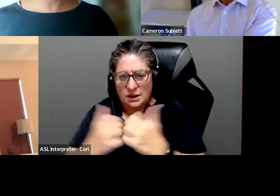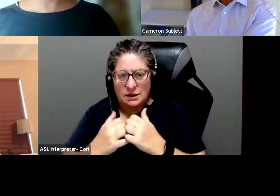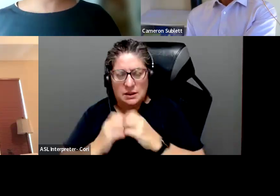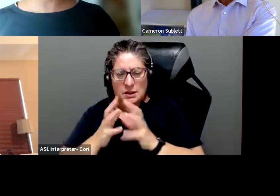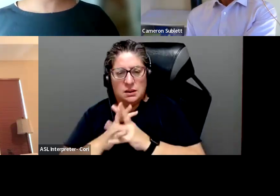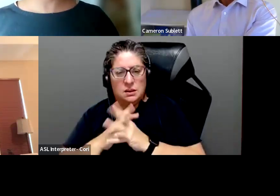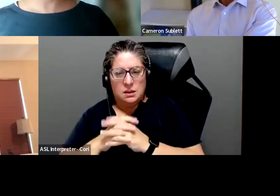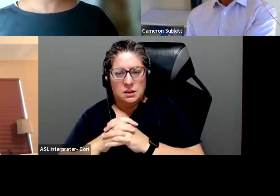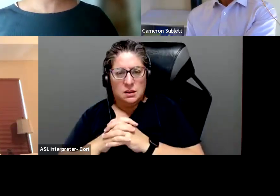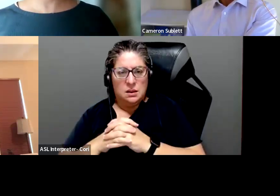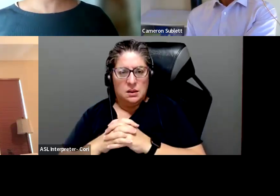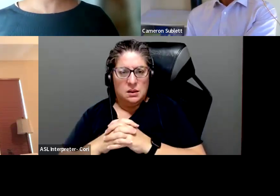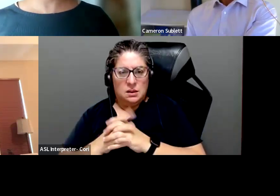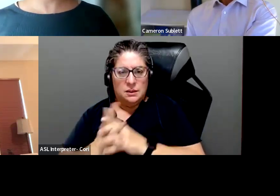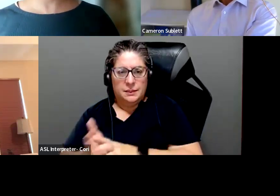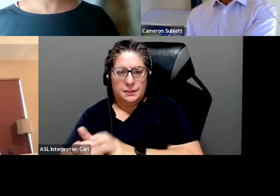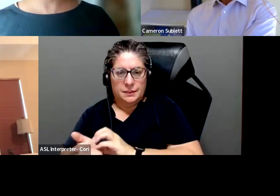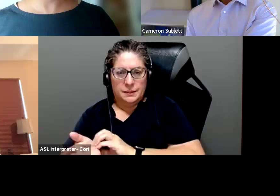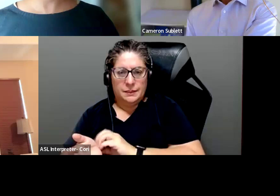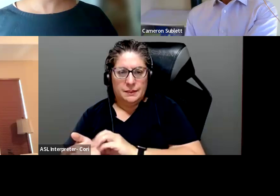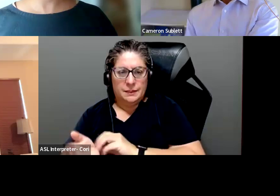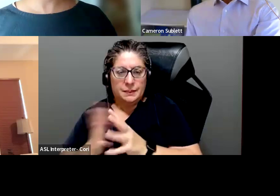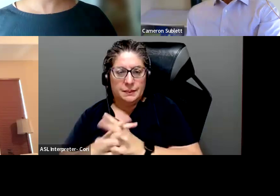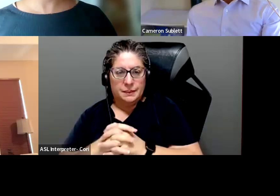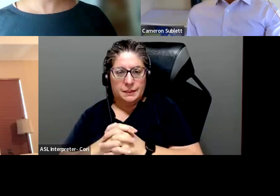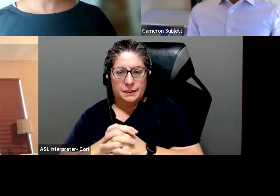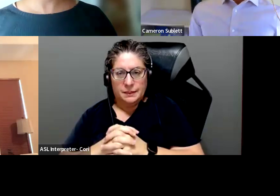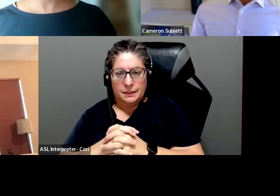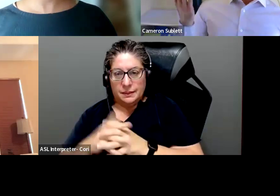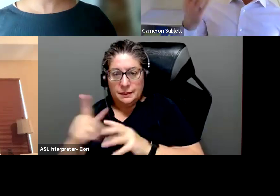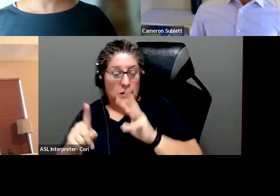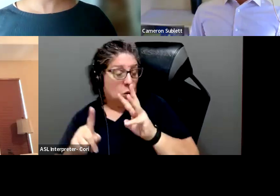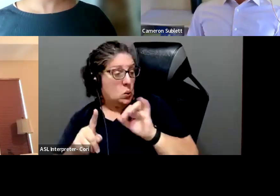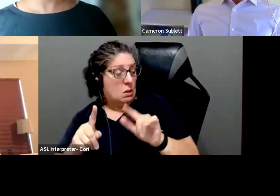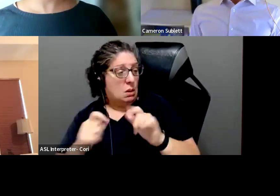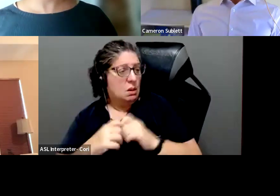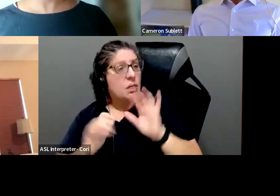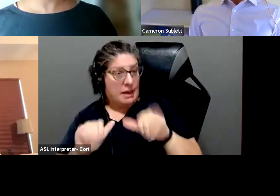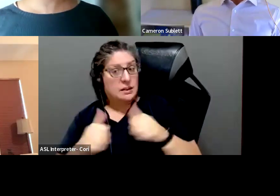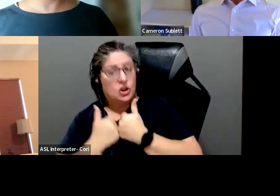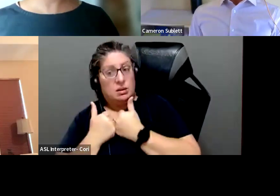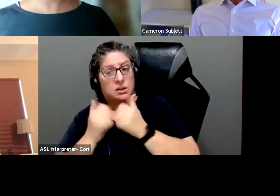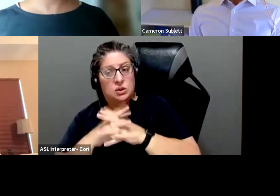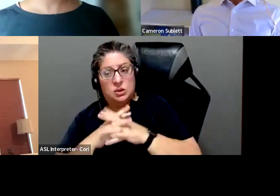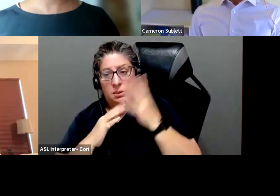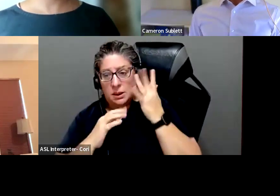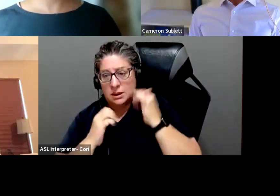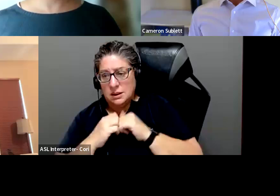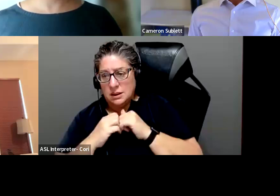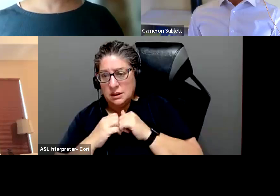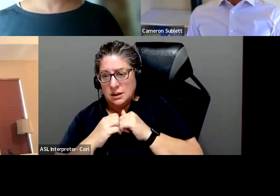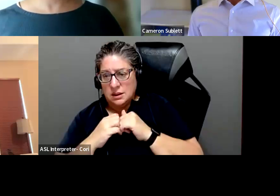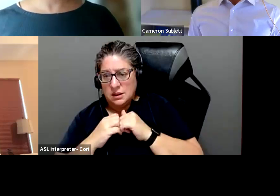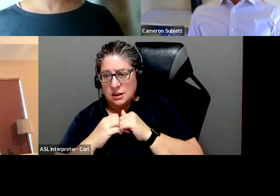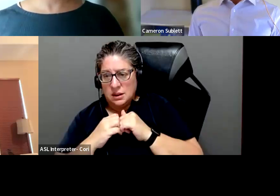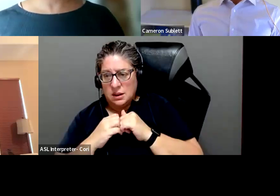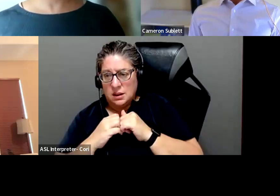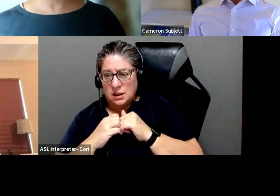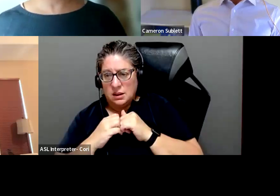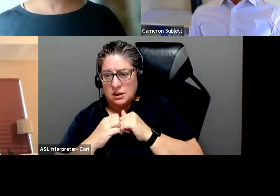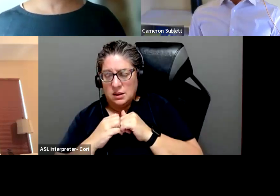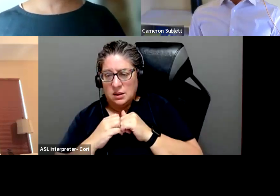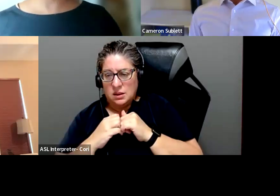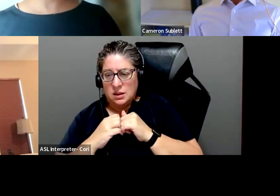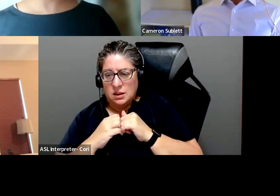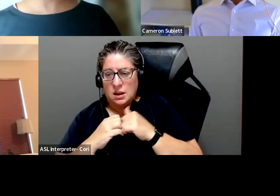That is certainly a challenge, because I will be